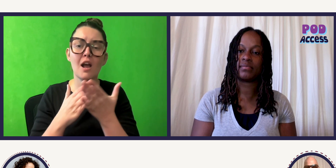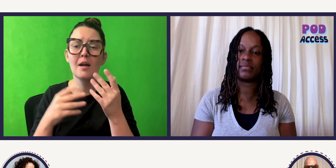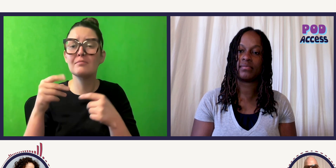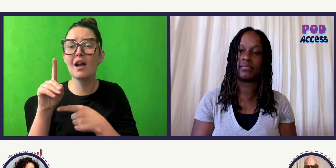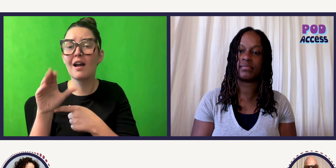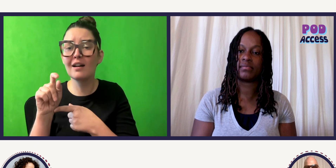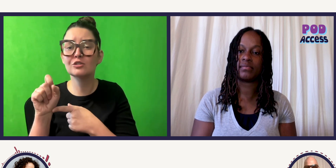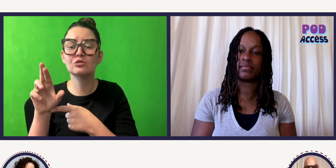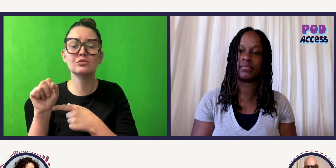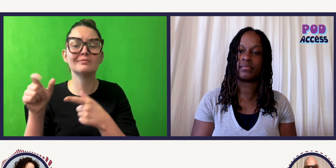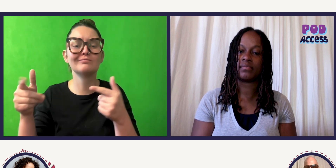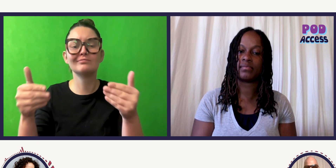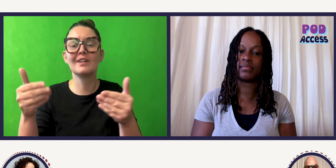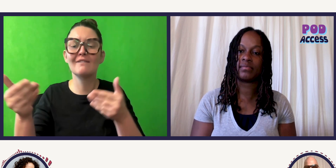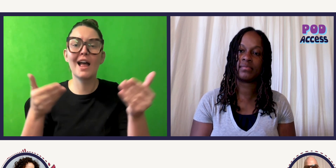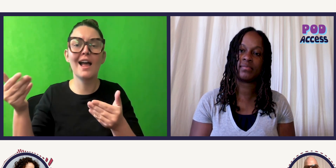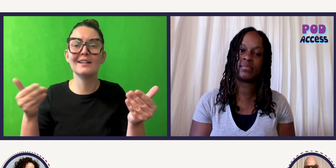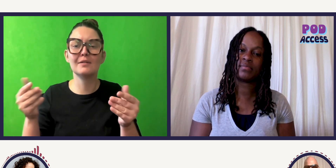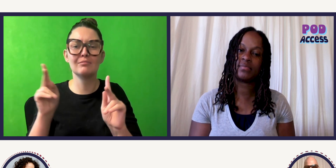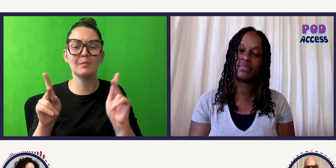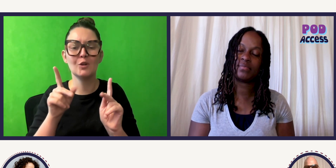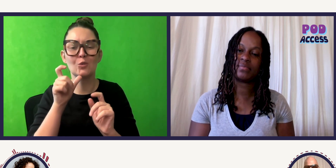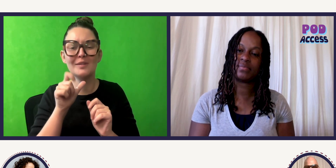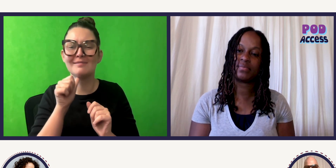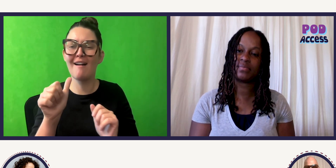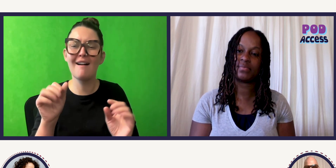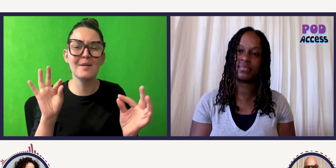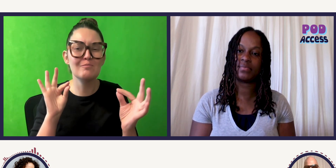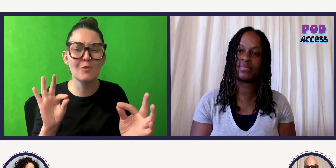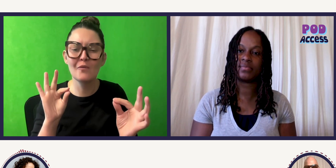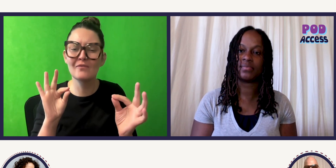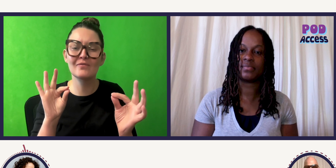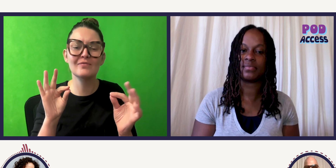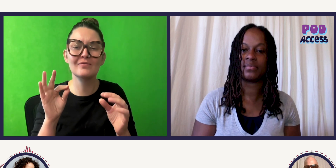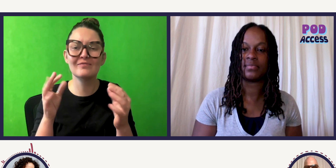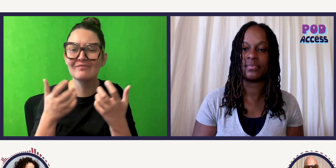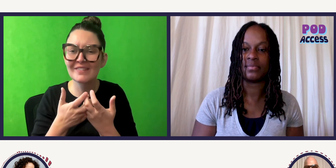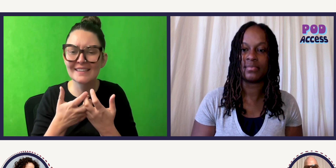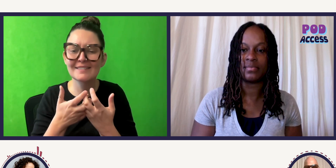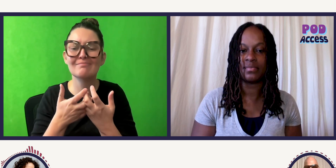Some podcasters end up inviting people on who aren’t a perfect fit because they feel kind of related, and they gotta get